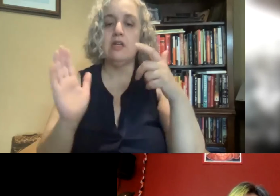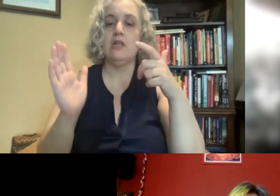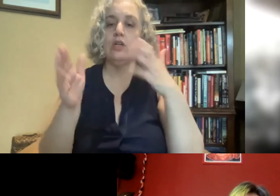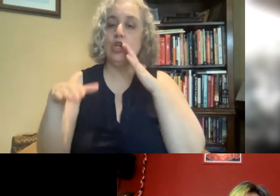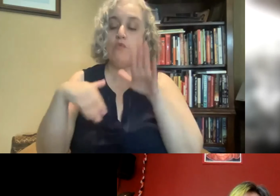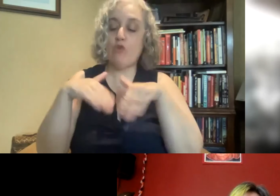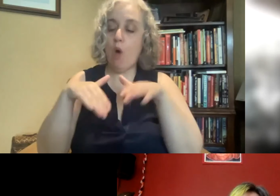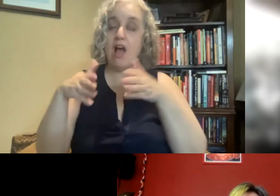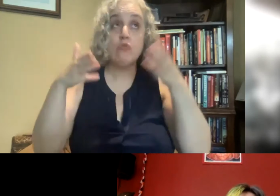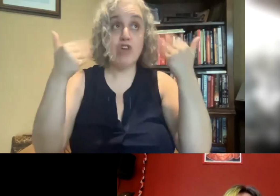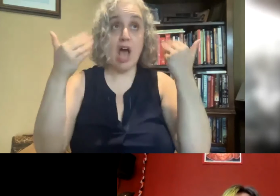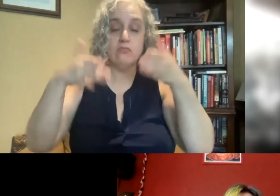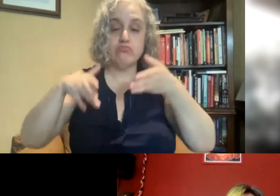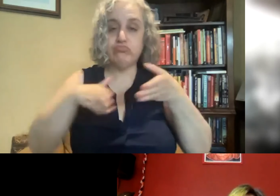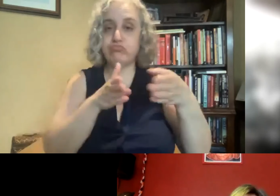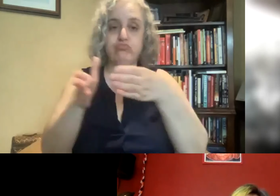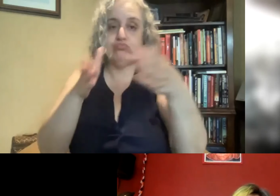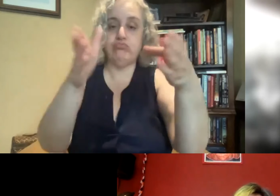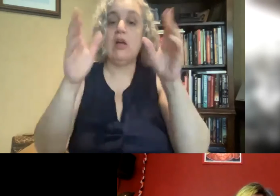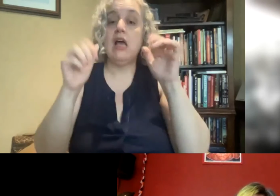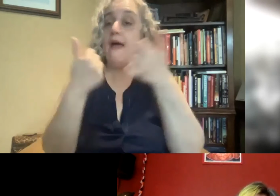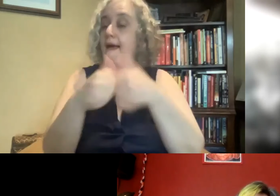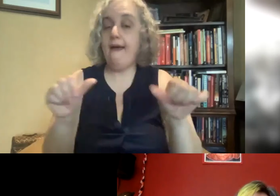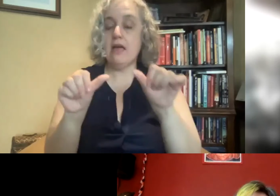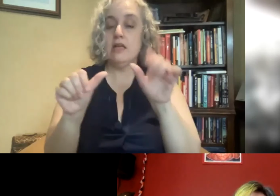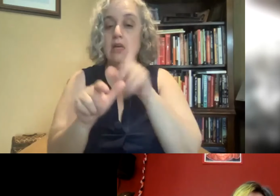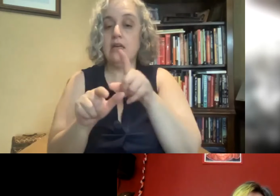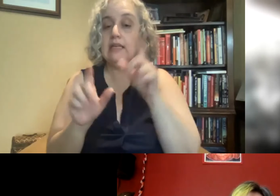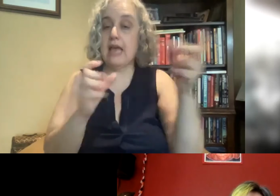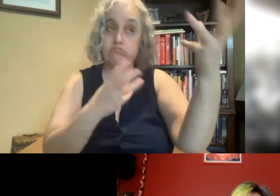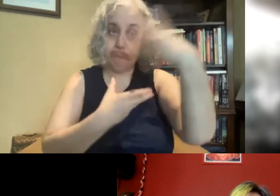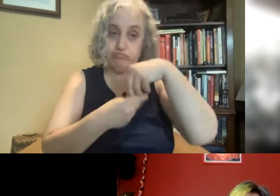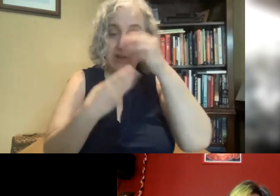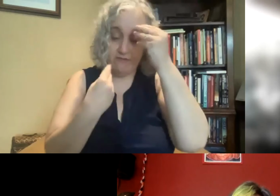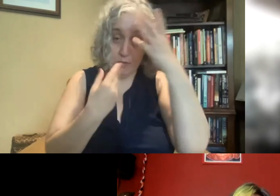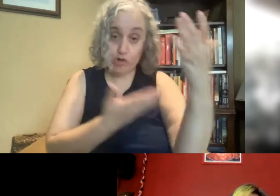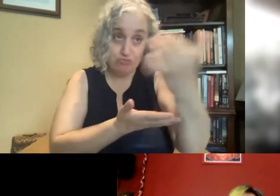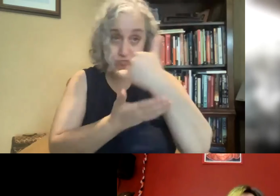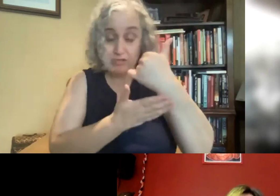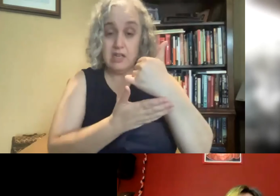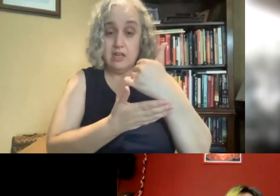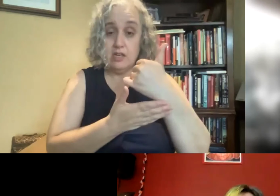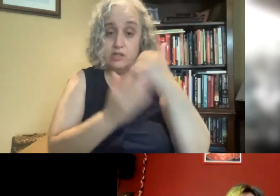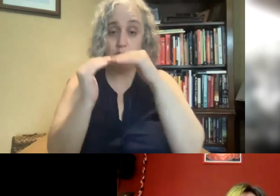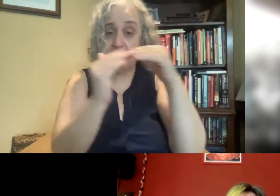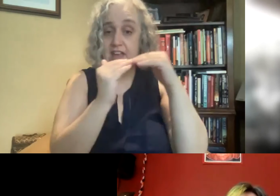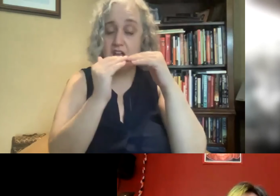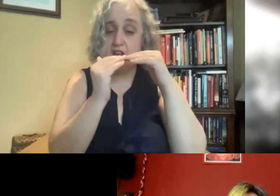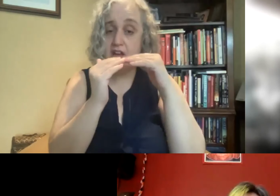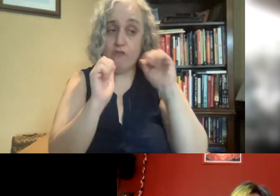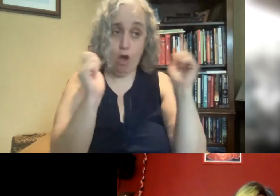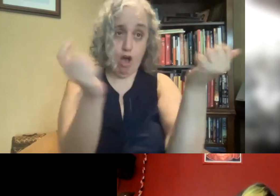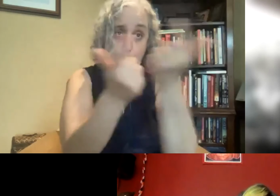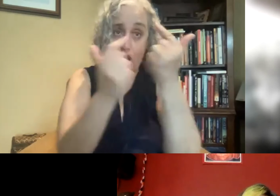where anybody can contribute that data and let's keep it in an open spot so that